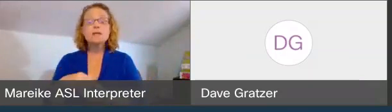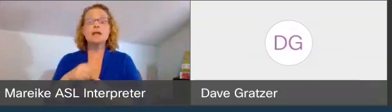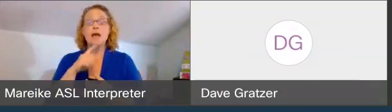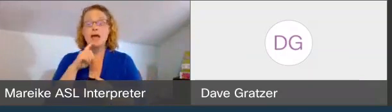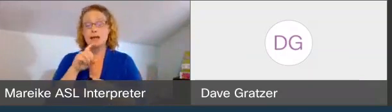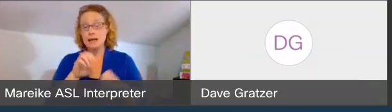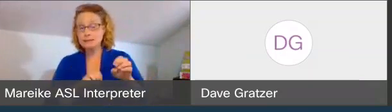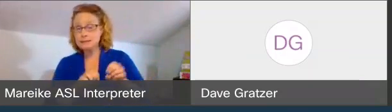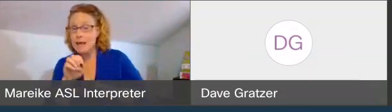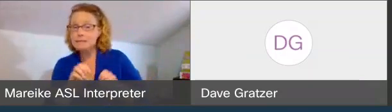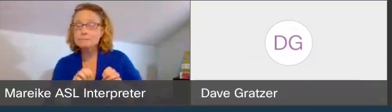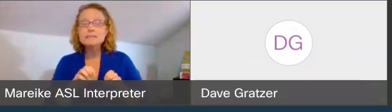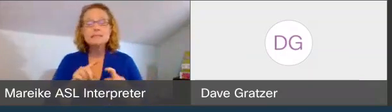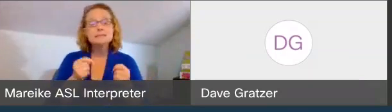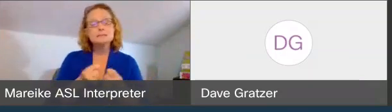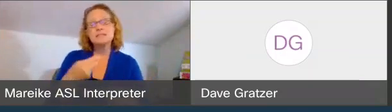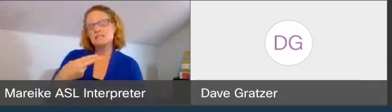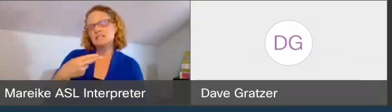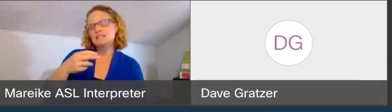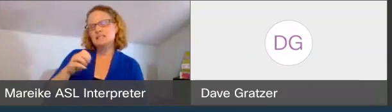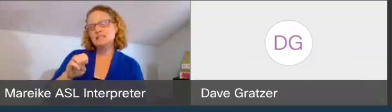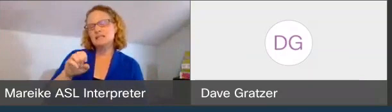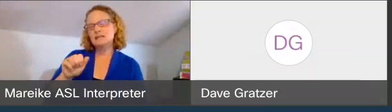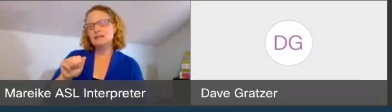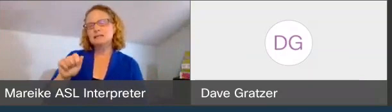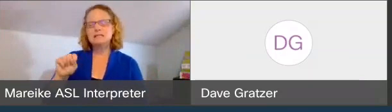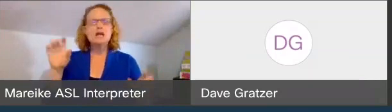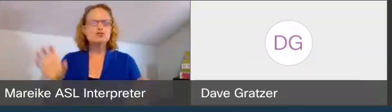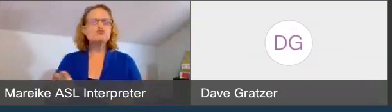and the city they offer crisis support for people with behavioral health